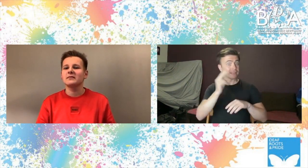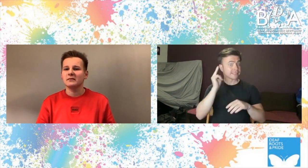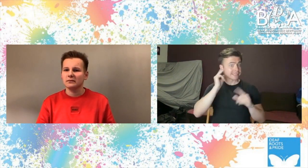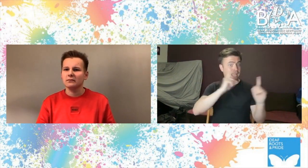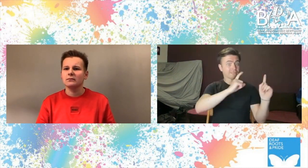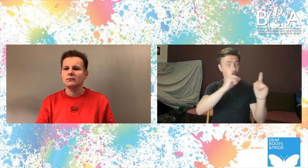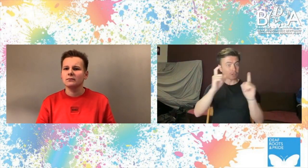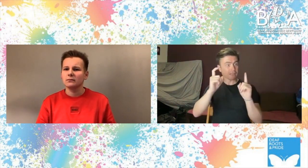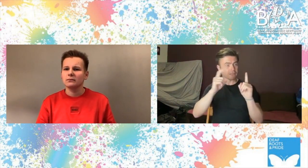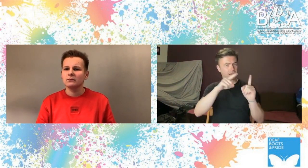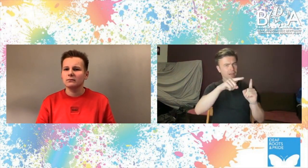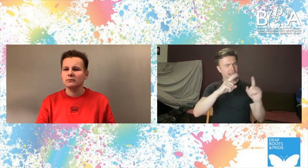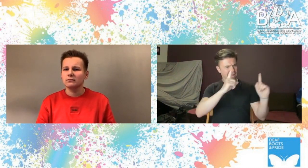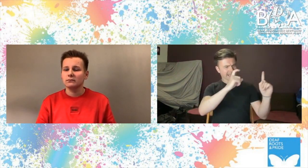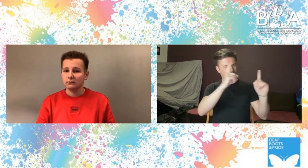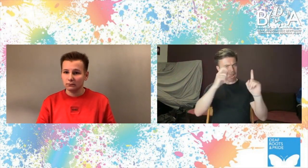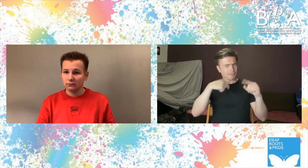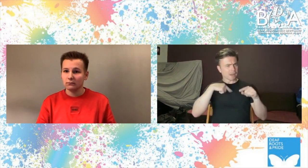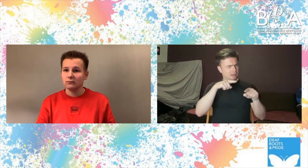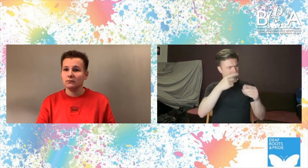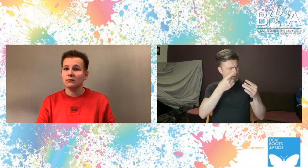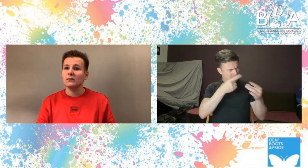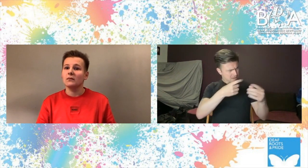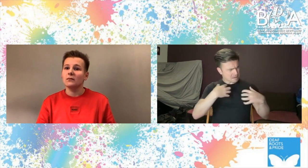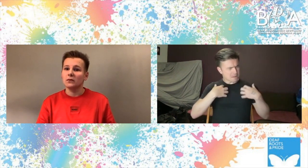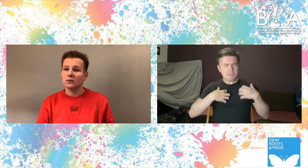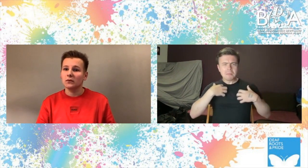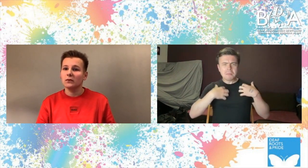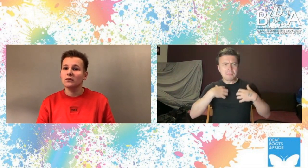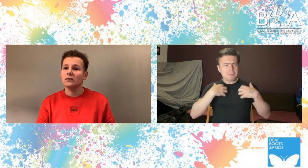who is a professional photographer. I just took a look at what they were